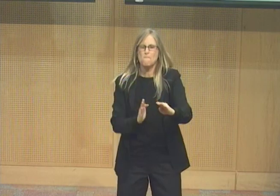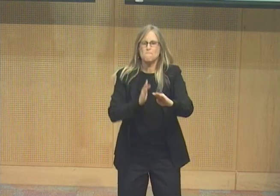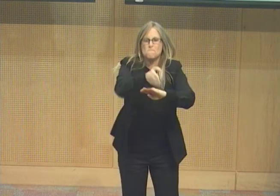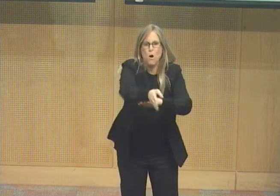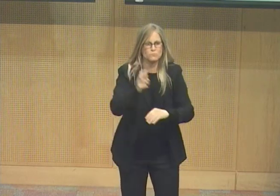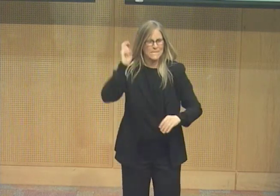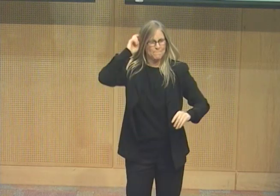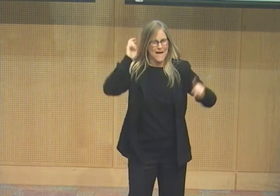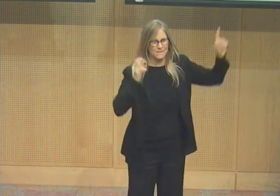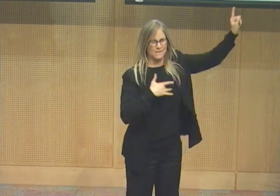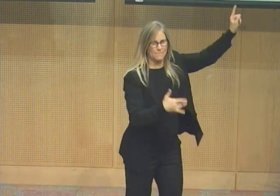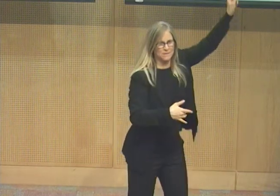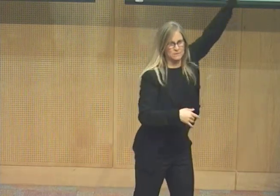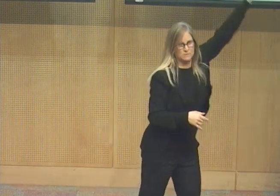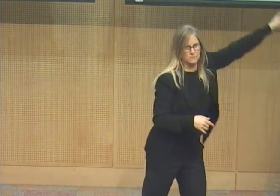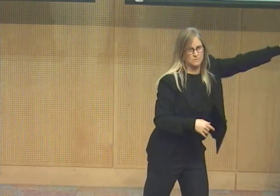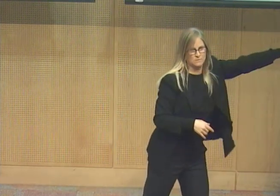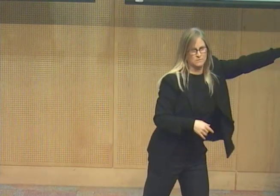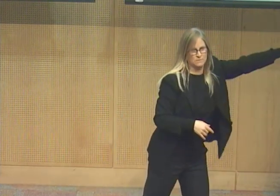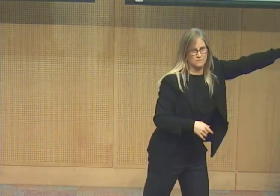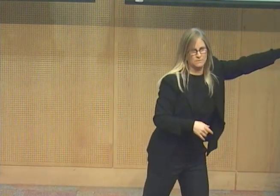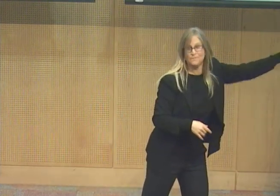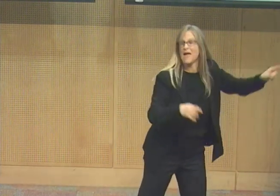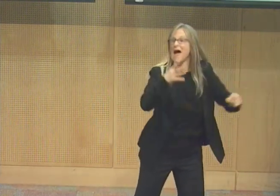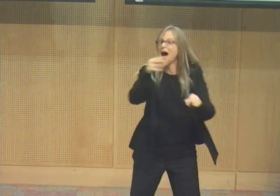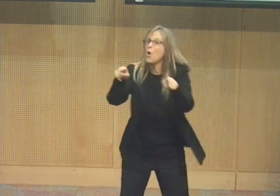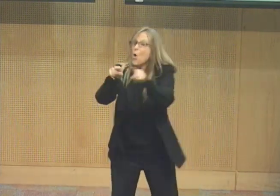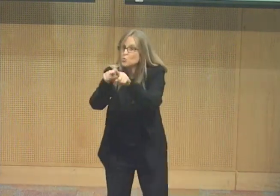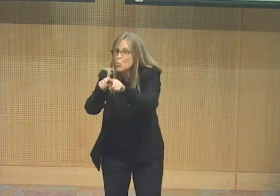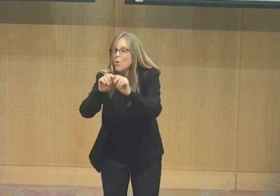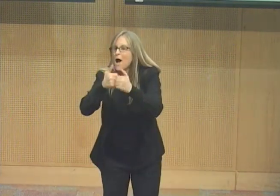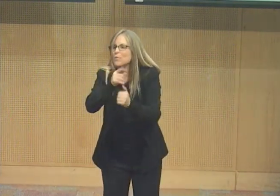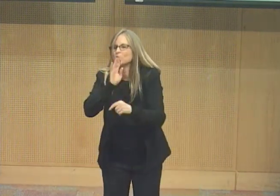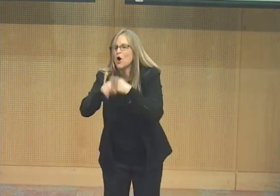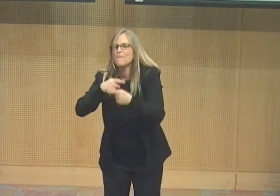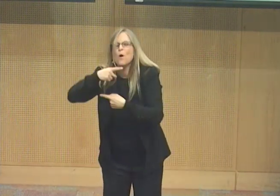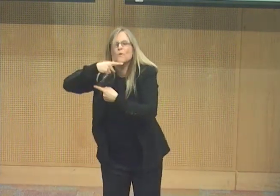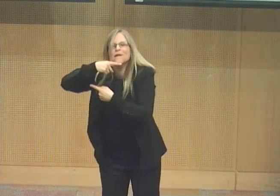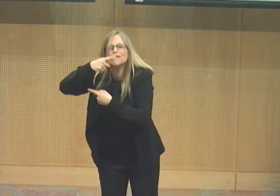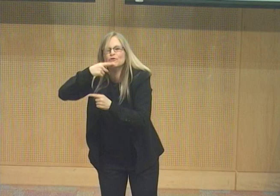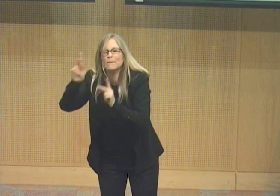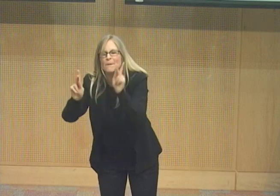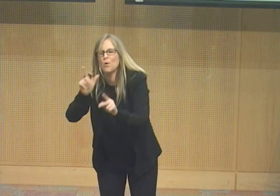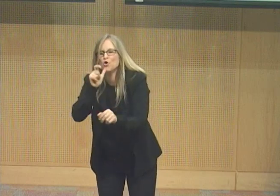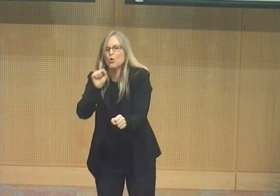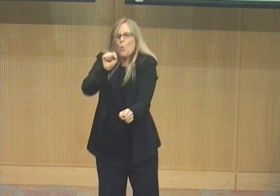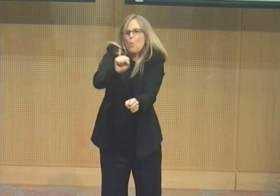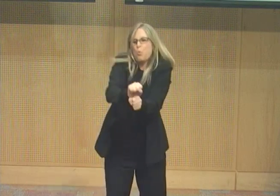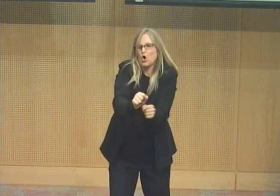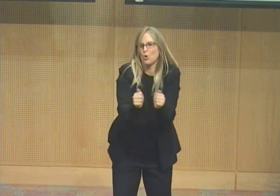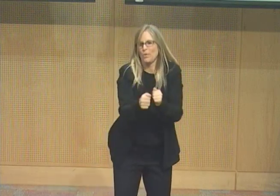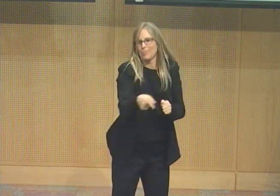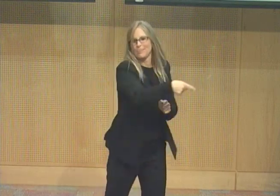Children and adults post-implantation, typically words were used what you see on the right.